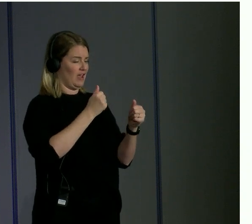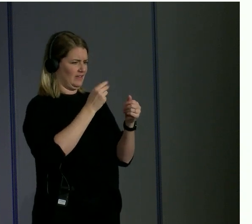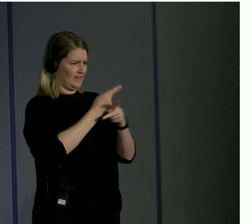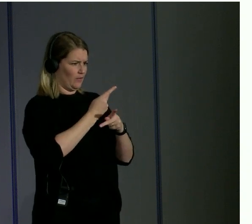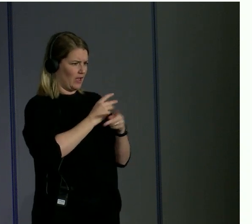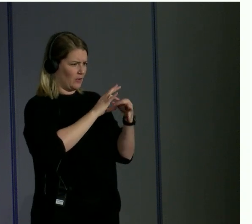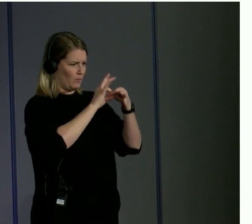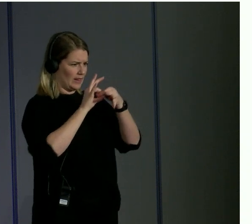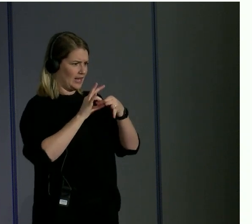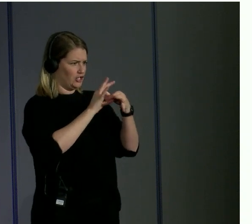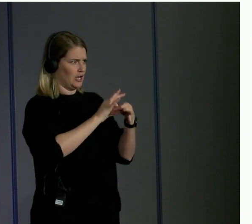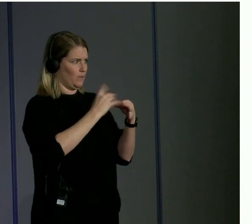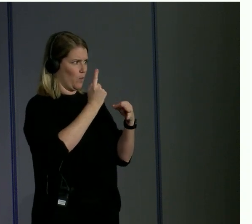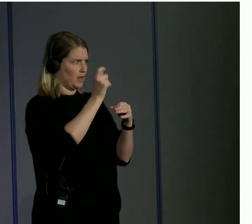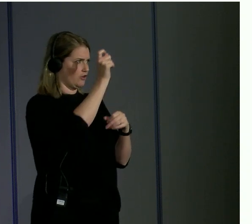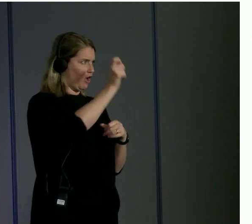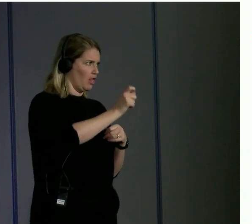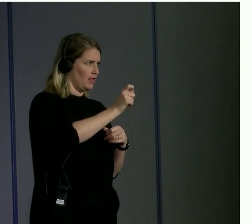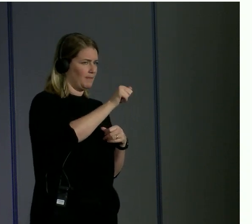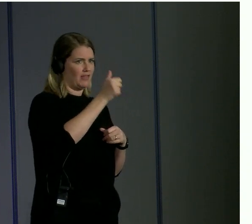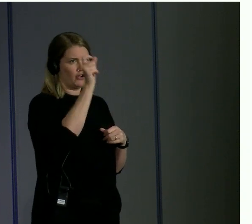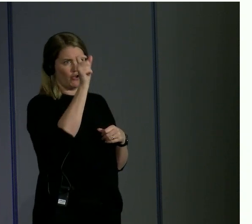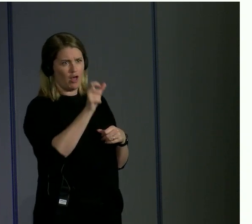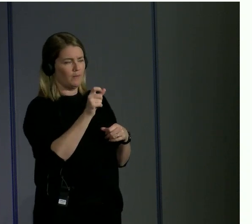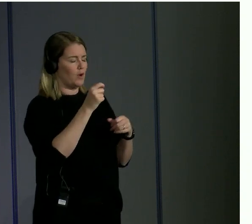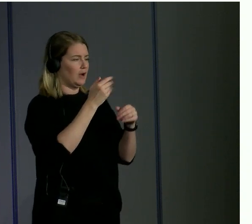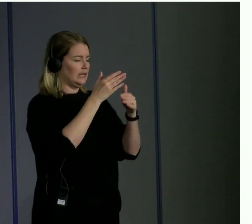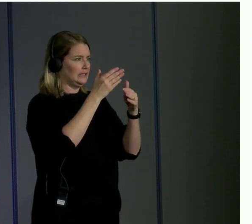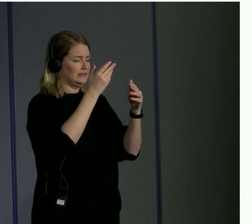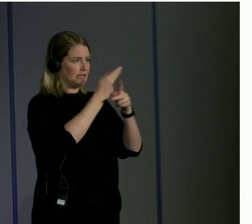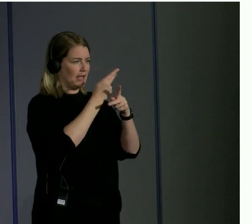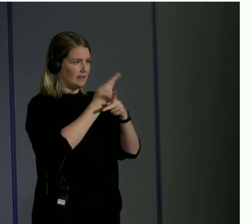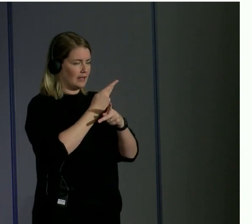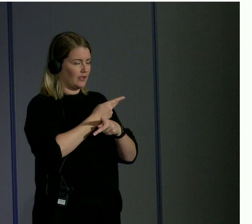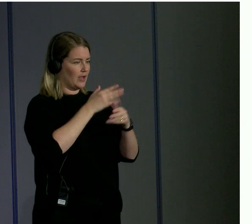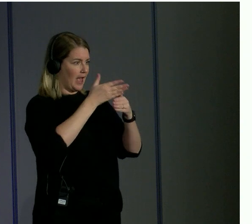from one column to another, or calculate the average, and then remember that number from